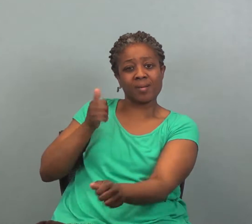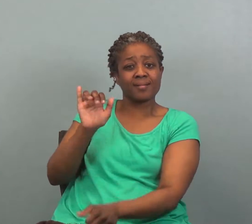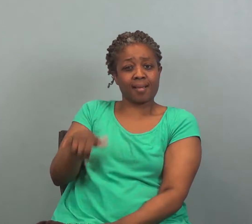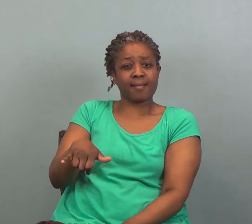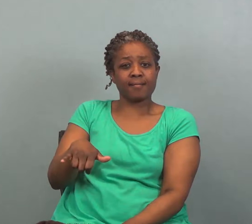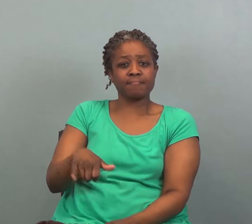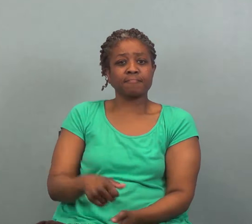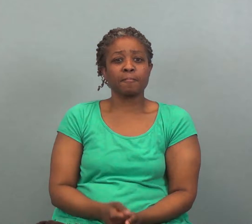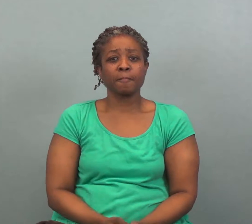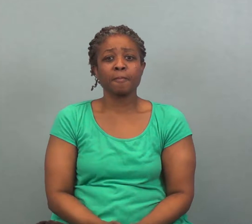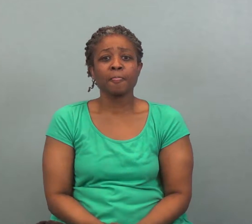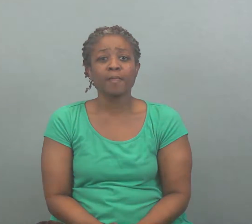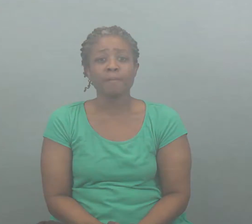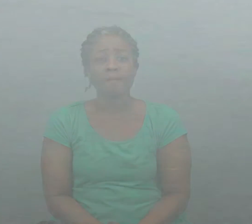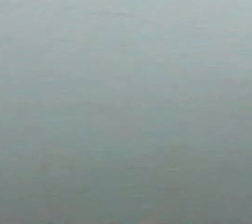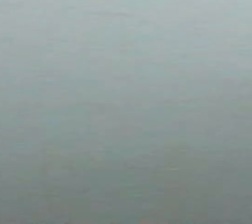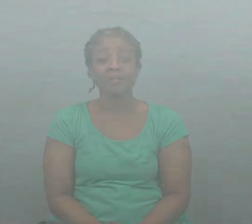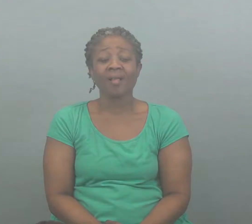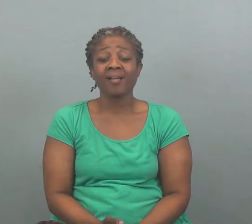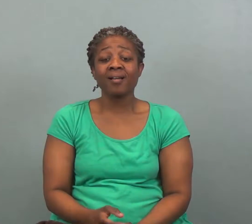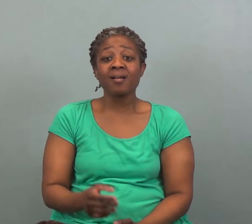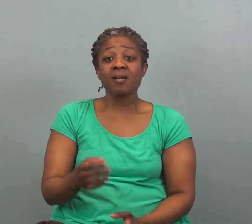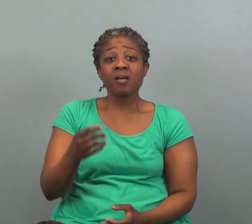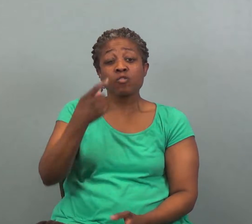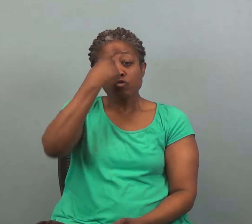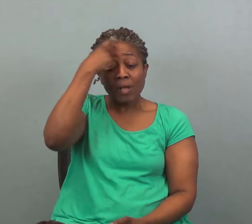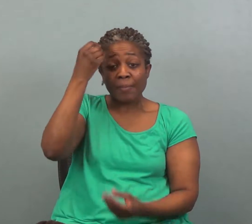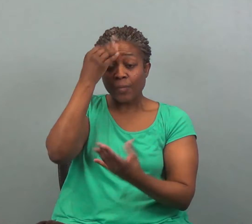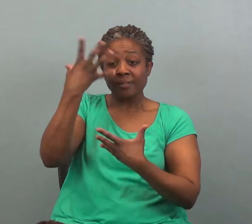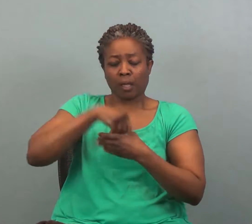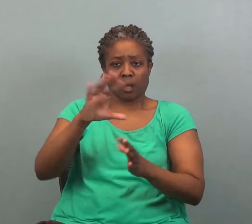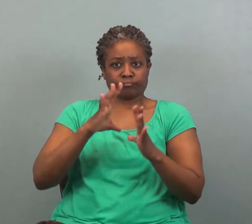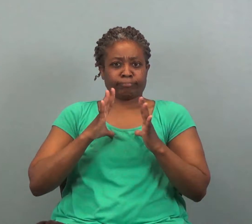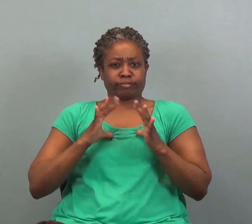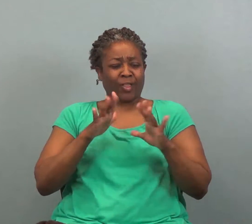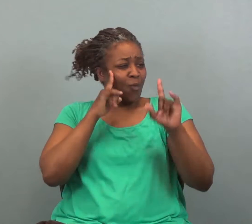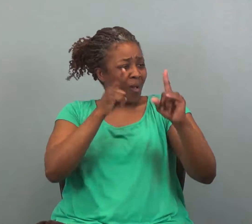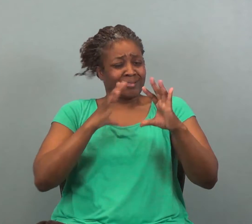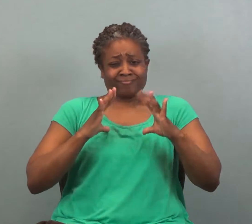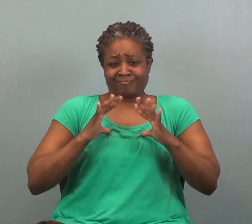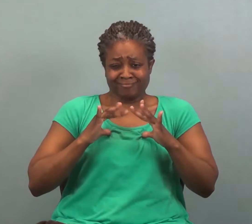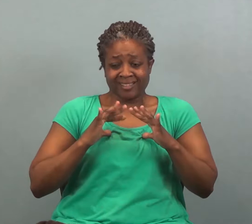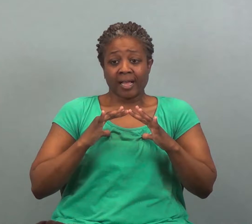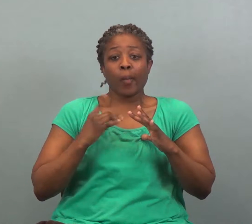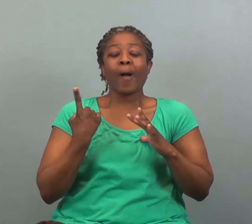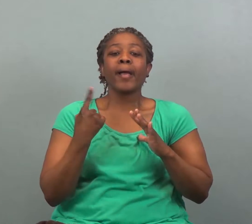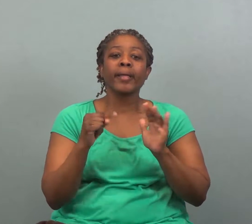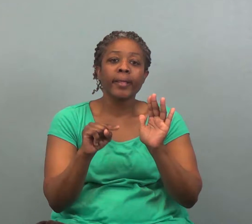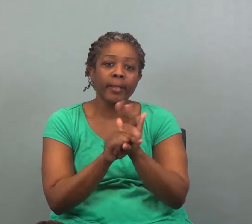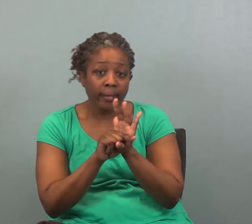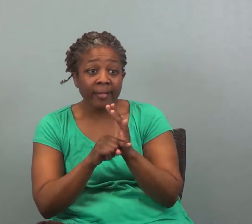that this will happen, but it greatly reduces the likelihood. While the goals and practice of trauma-informed care are outstanding, there is one down-side to this approach.